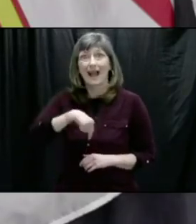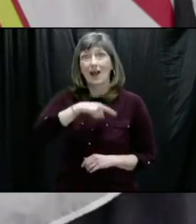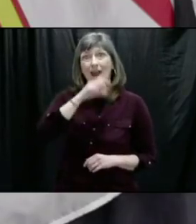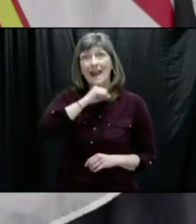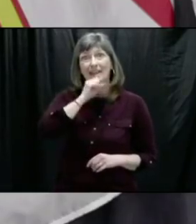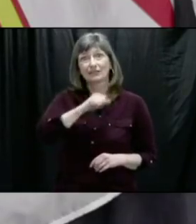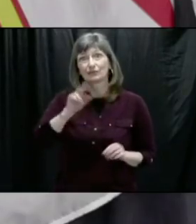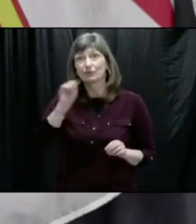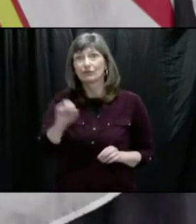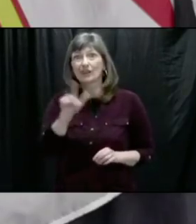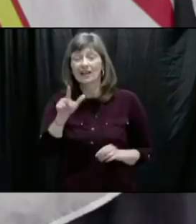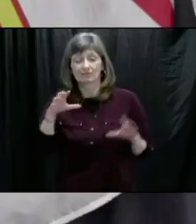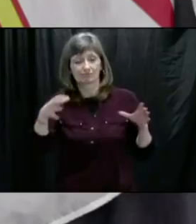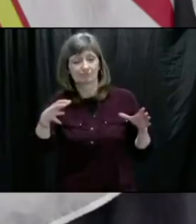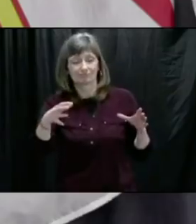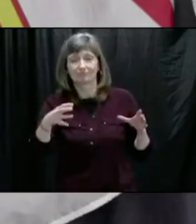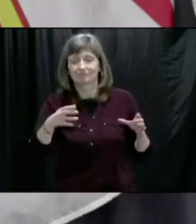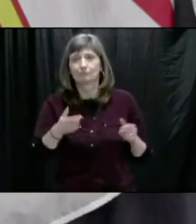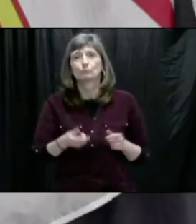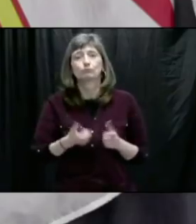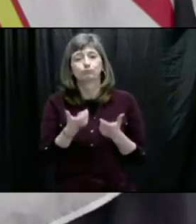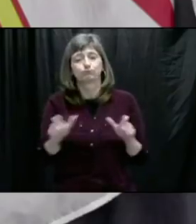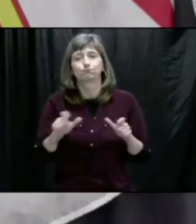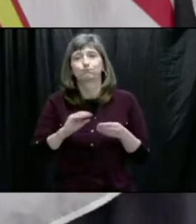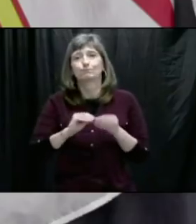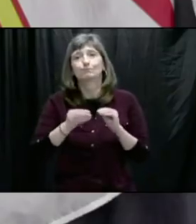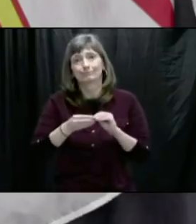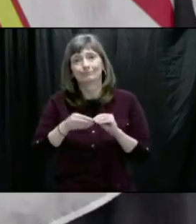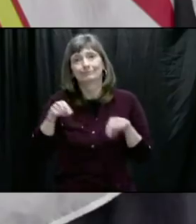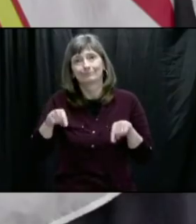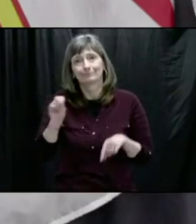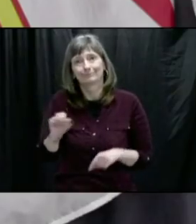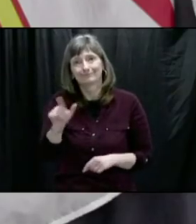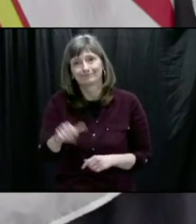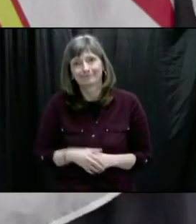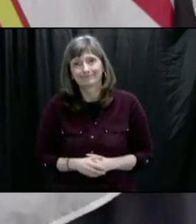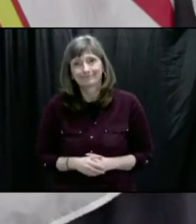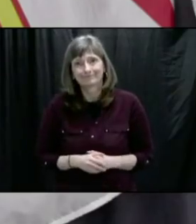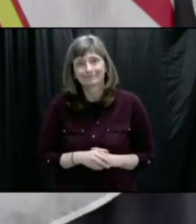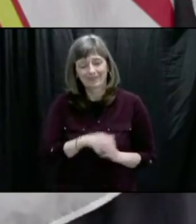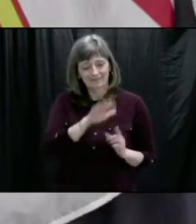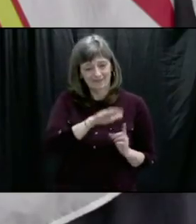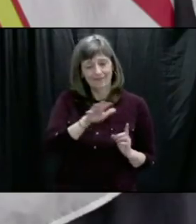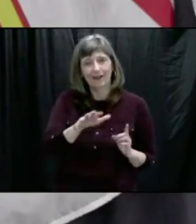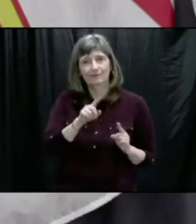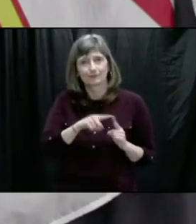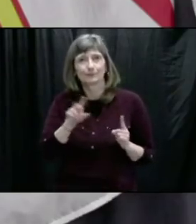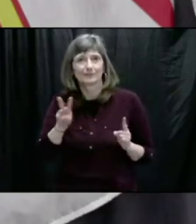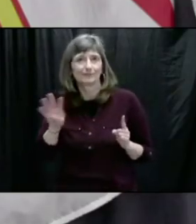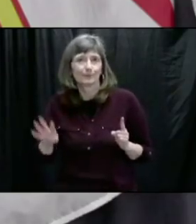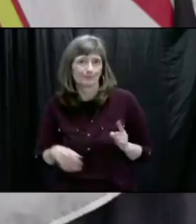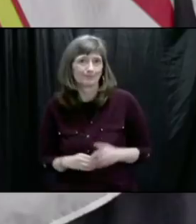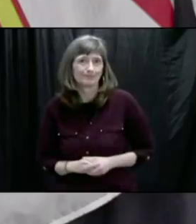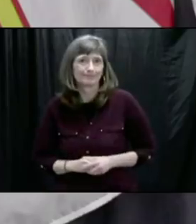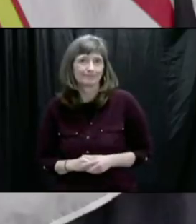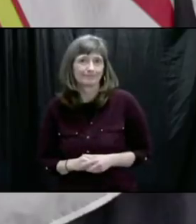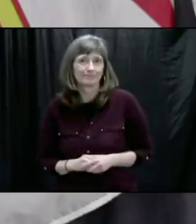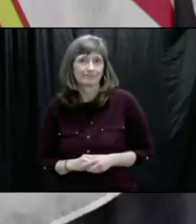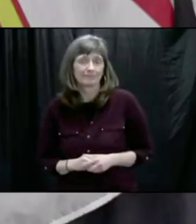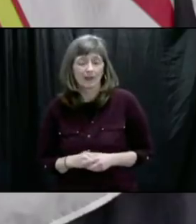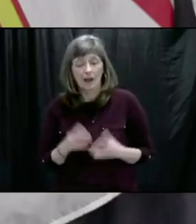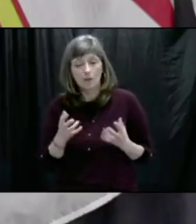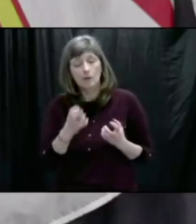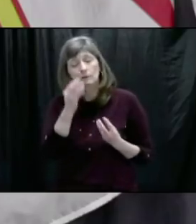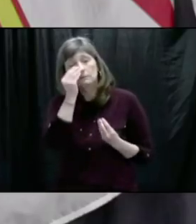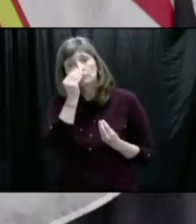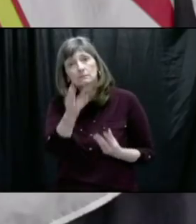POPULATION, WELL, THAT'S WHERE